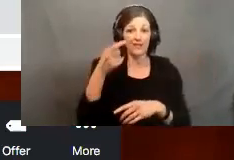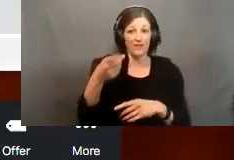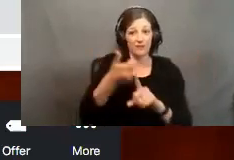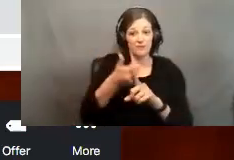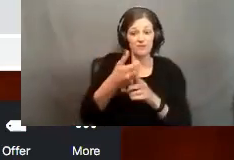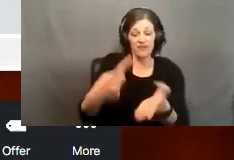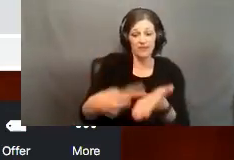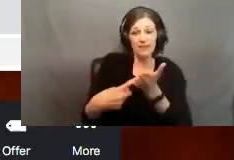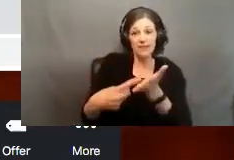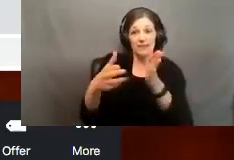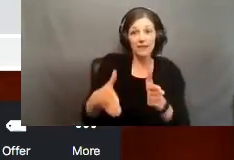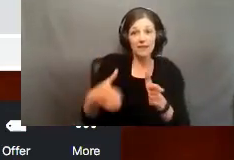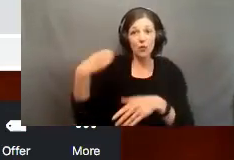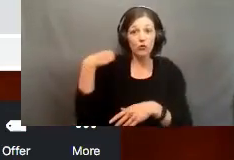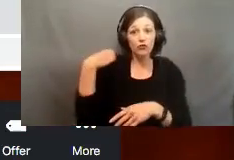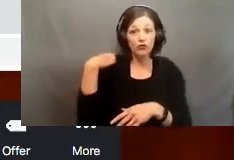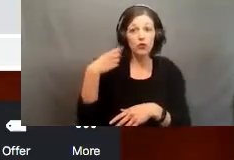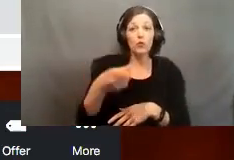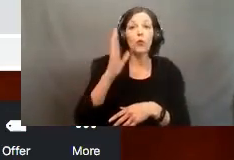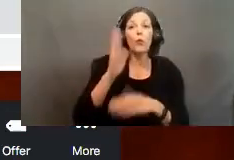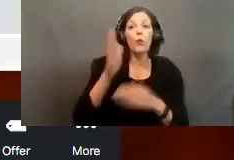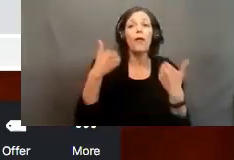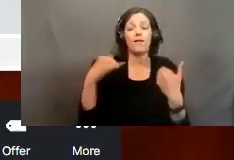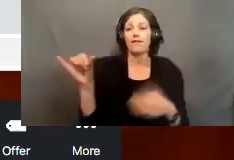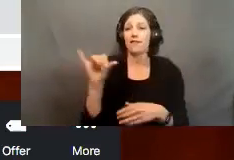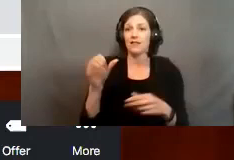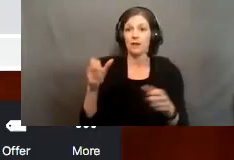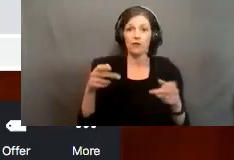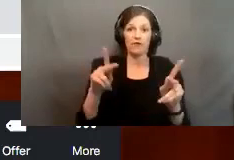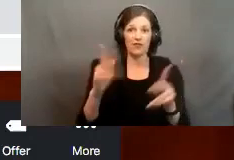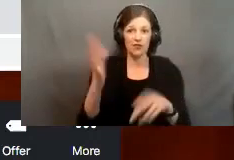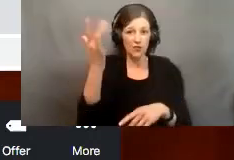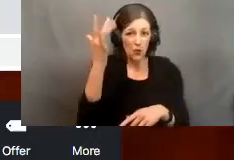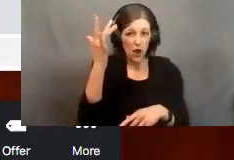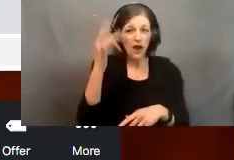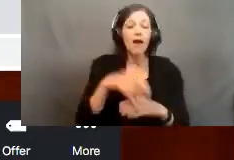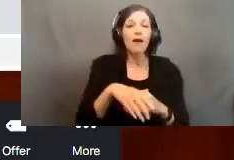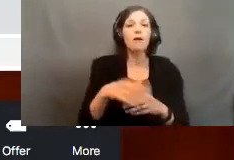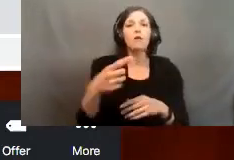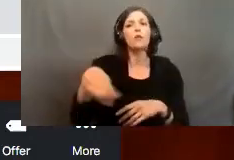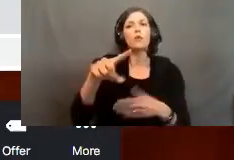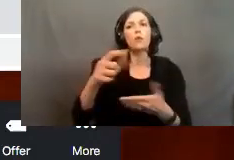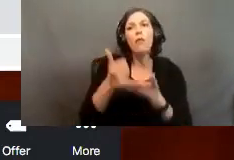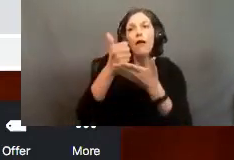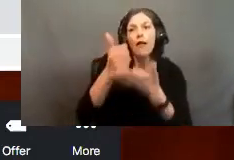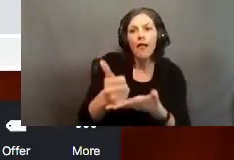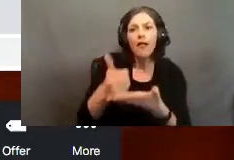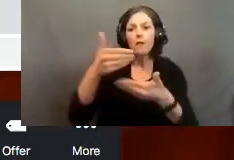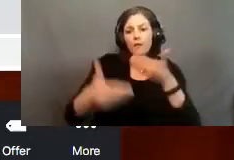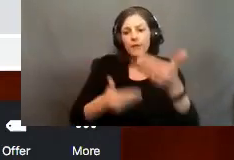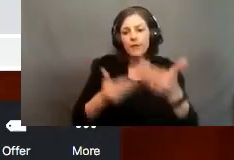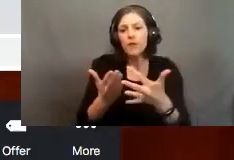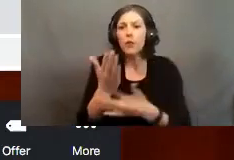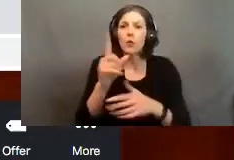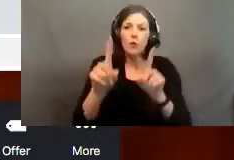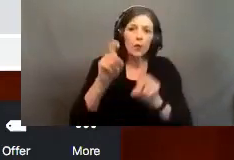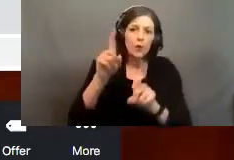chair , you will have the same privileges 12:42:31 because you will be helping to go through the questions that are submitted to the 12:42:34 presenter